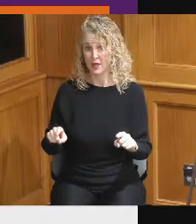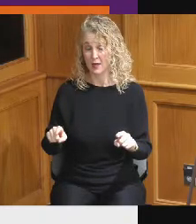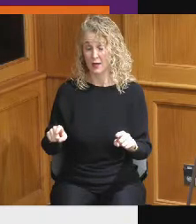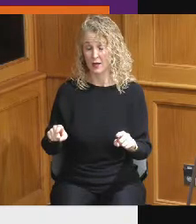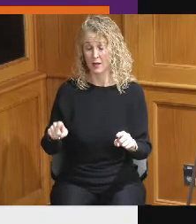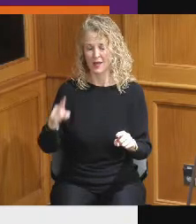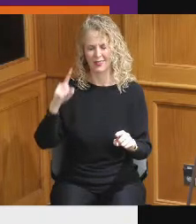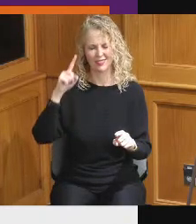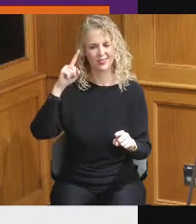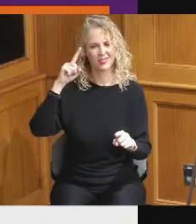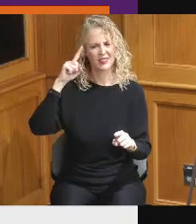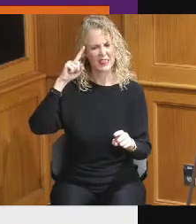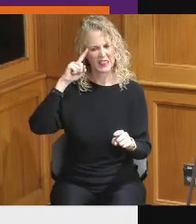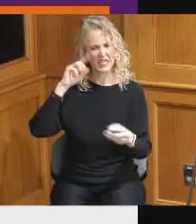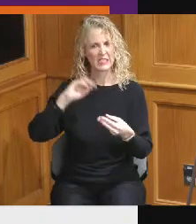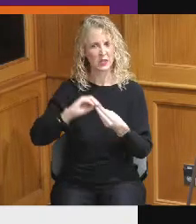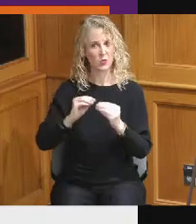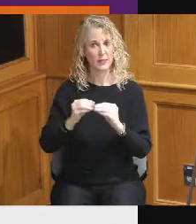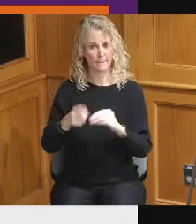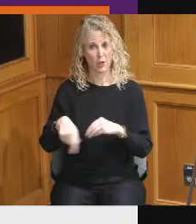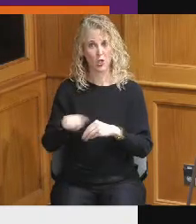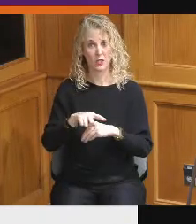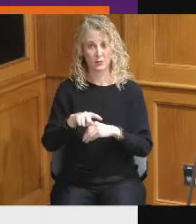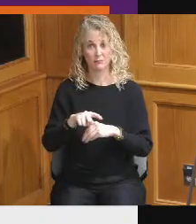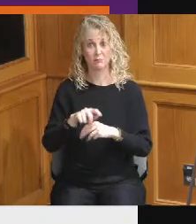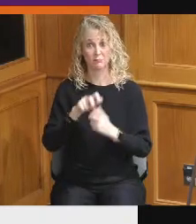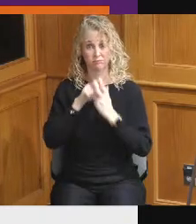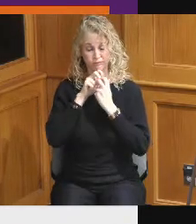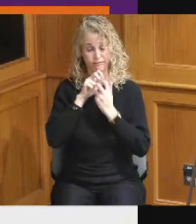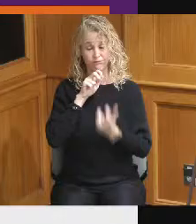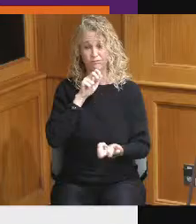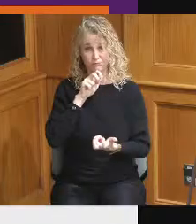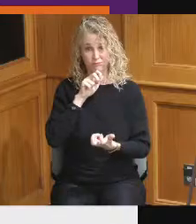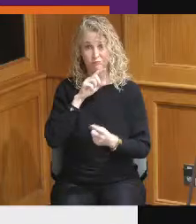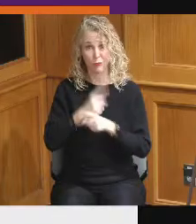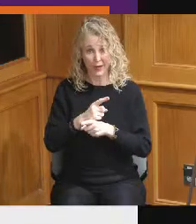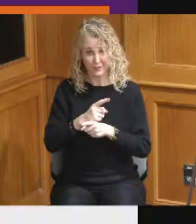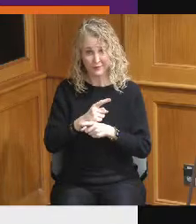think they're pretty significant if you look at all the different Investments together all the